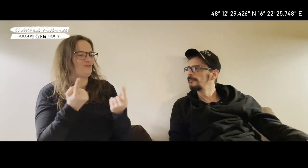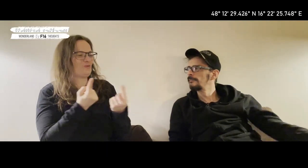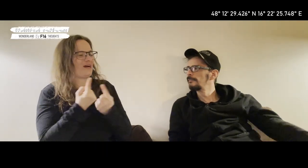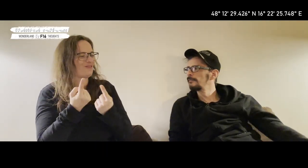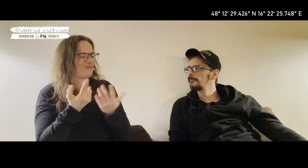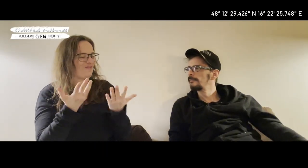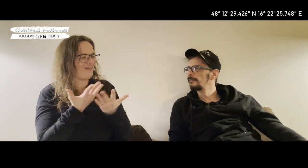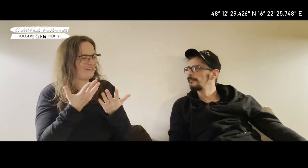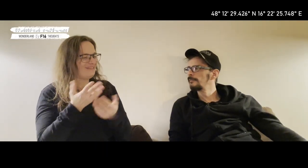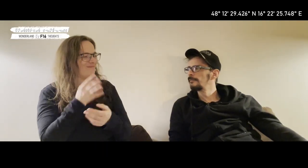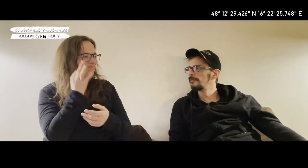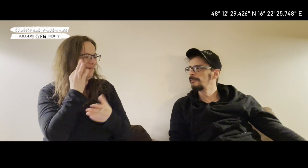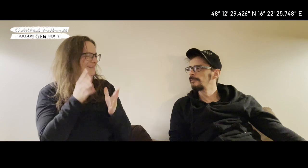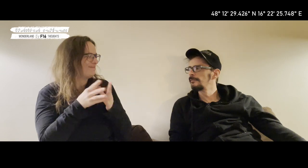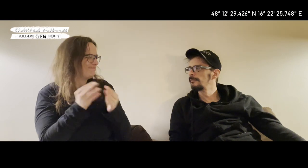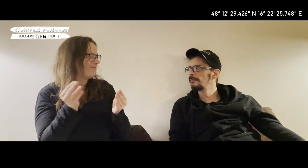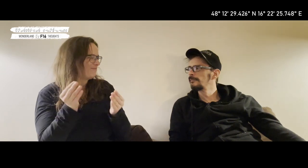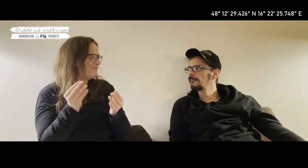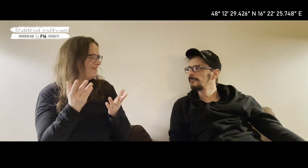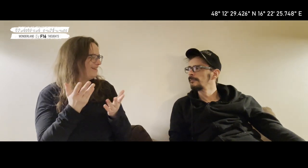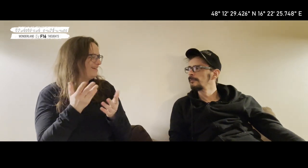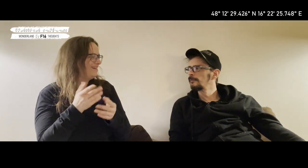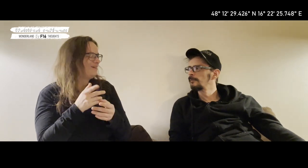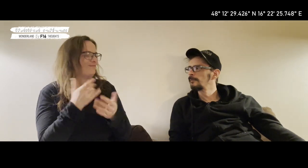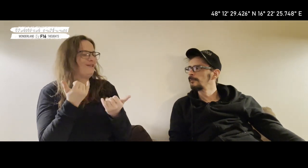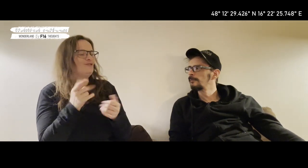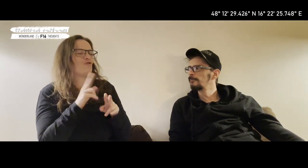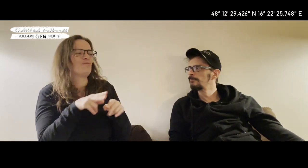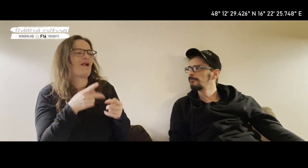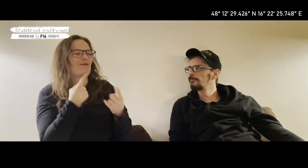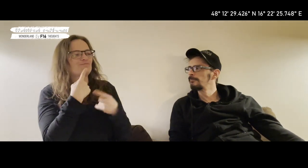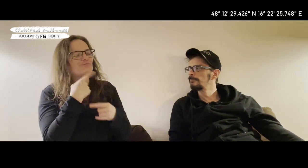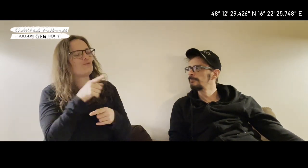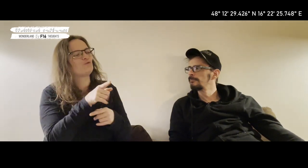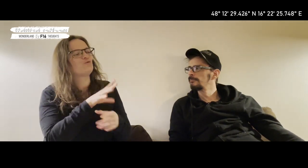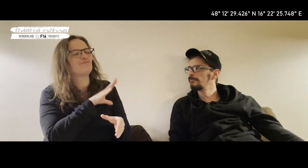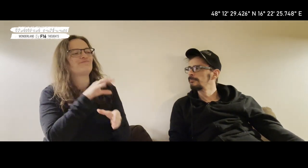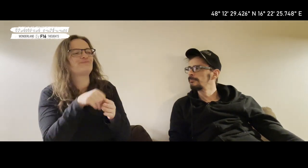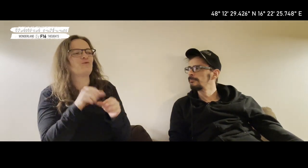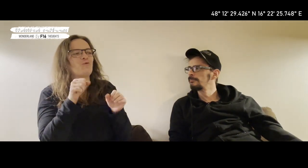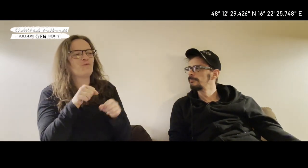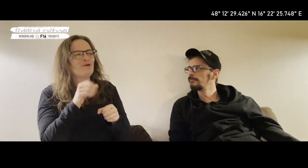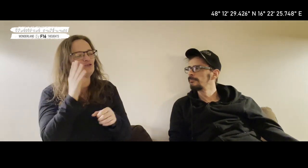His sister disappeared into nowhere and then he is told that he will be taken to grandma later.